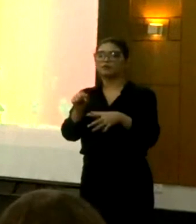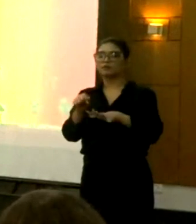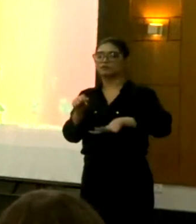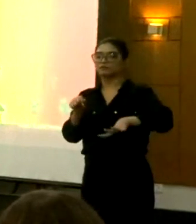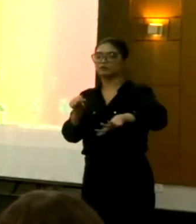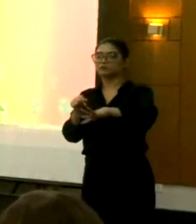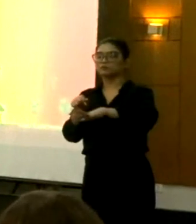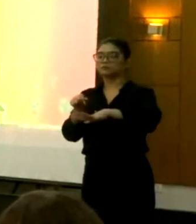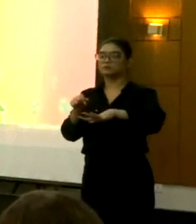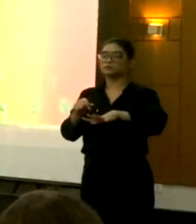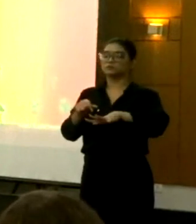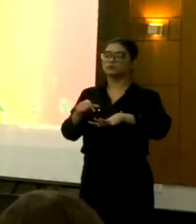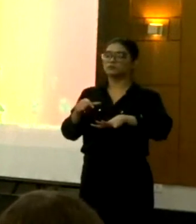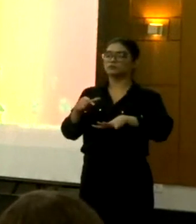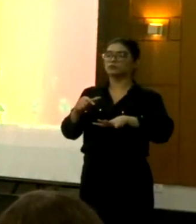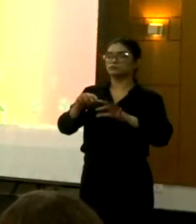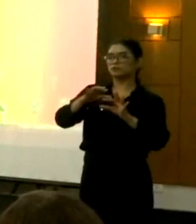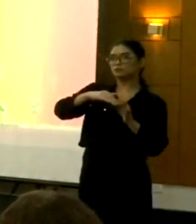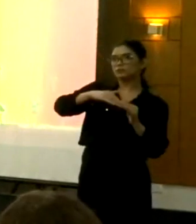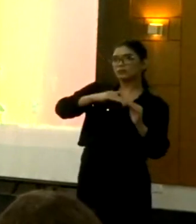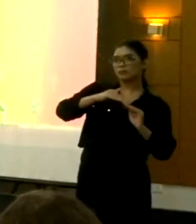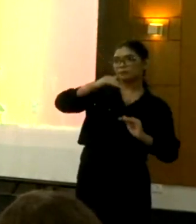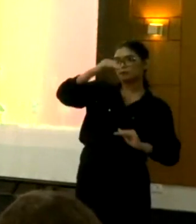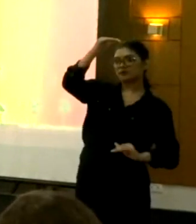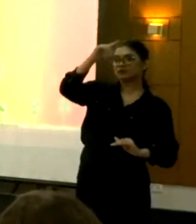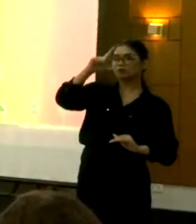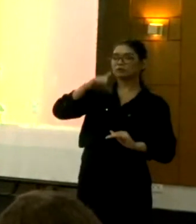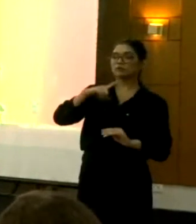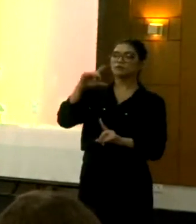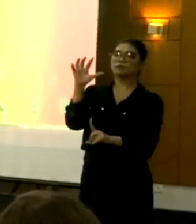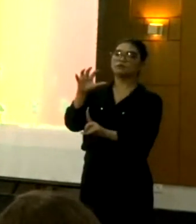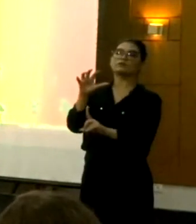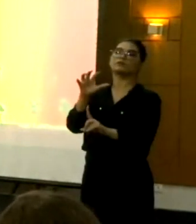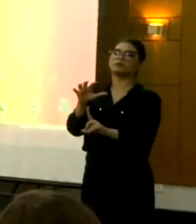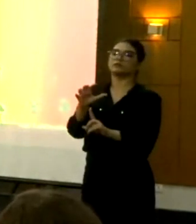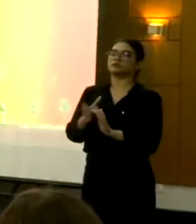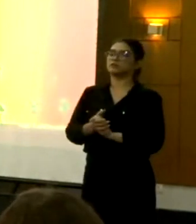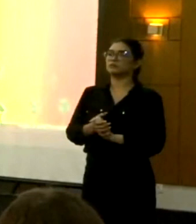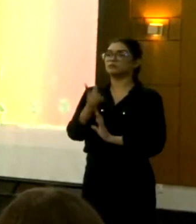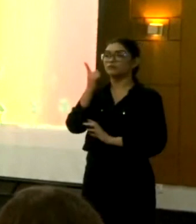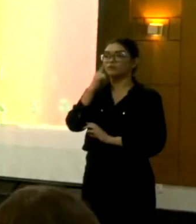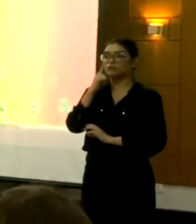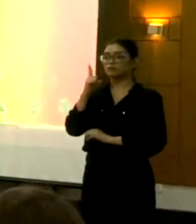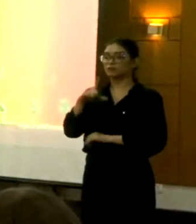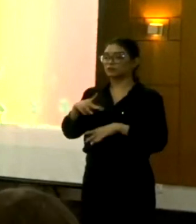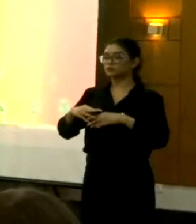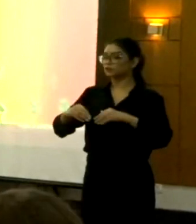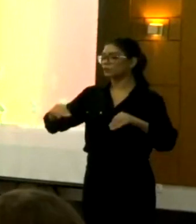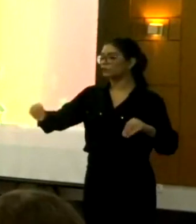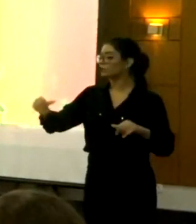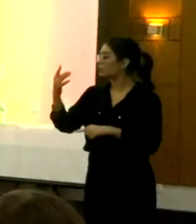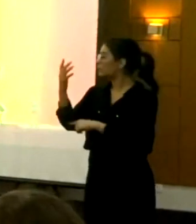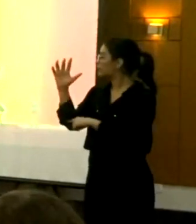I have a certain interference, you see here is soil, plant , atmosphere ,